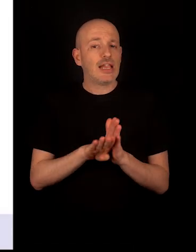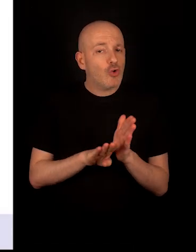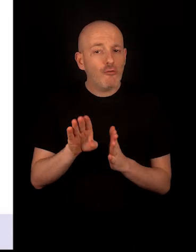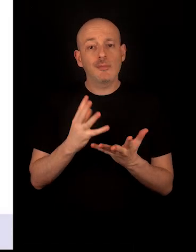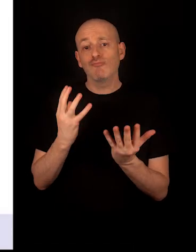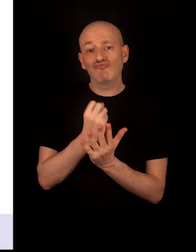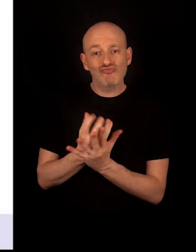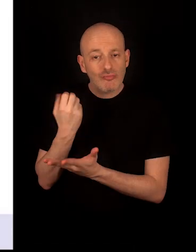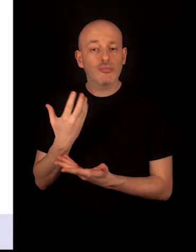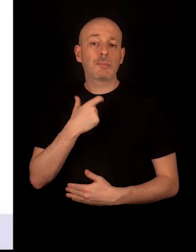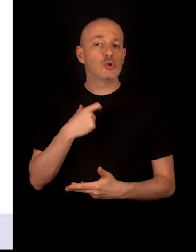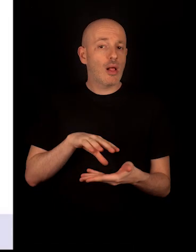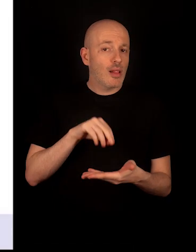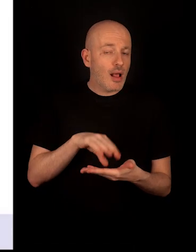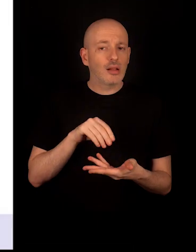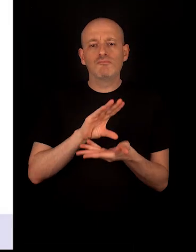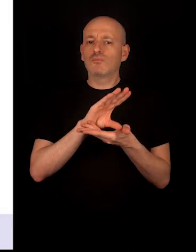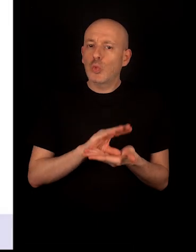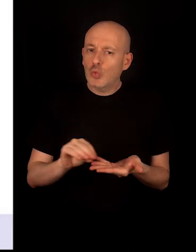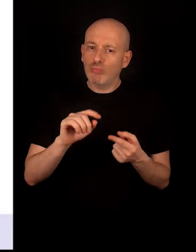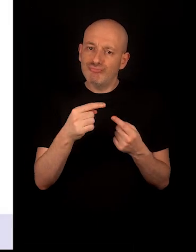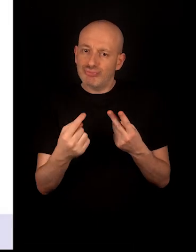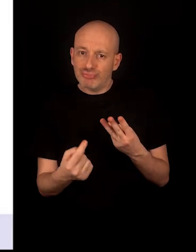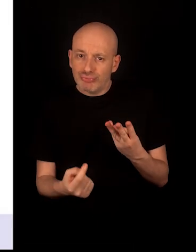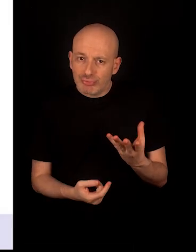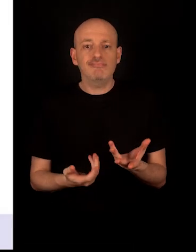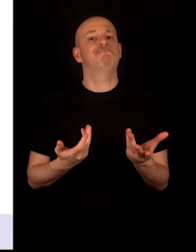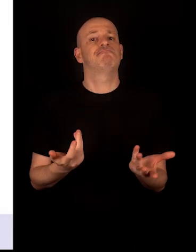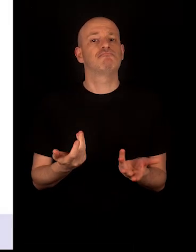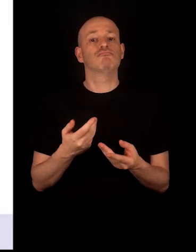So development, achievement, personal learnings, outcomes